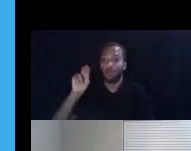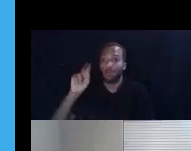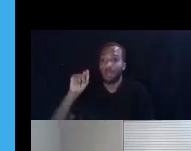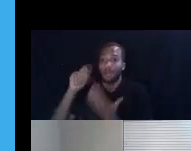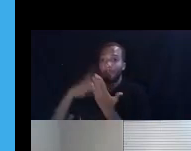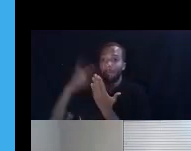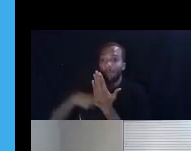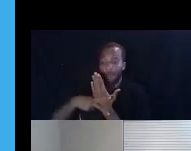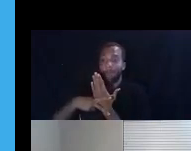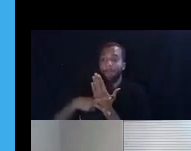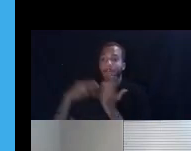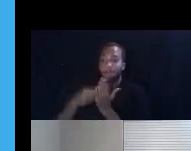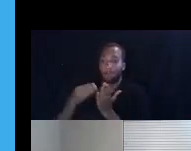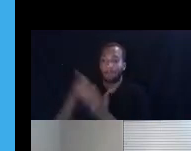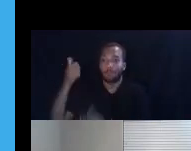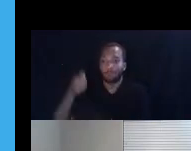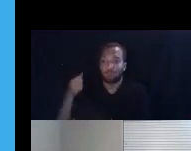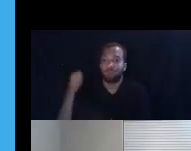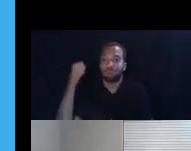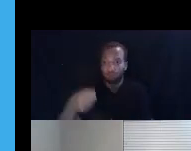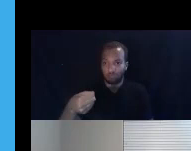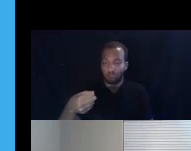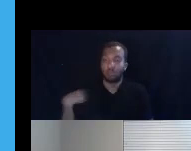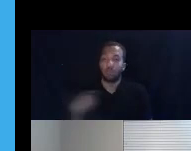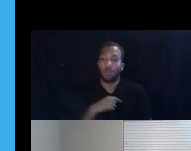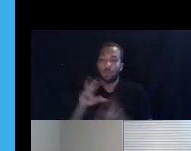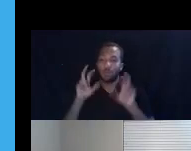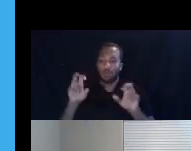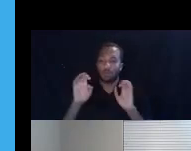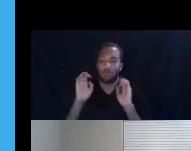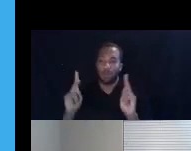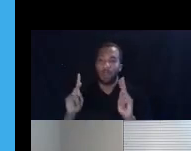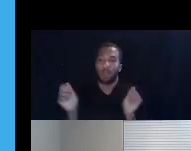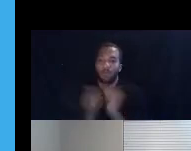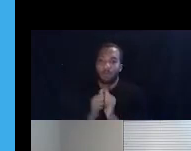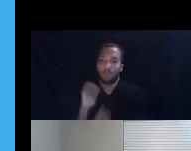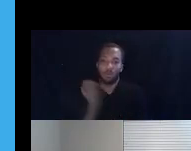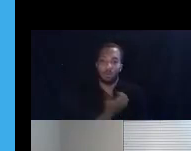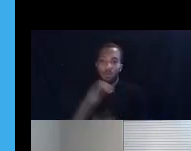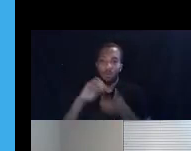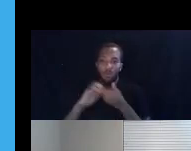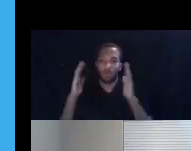And this is another area through which we're investing in our community partners, again, lifting up those projects.